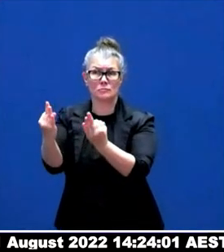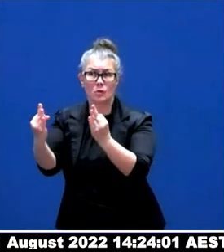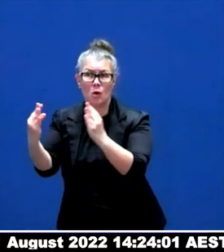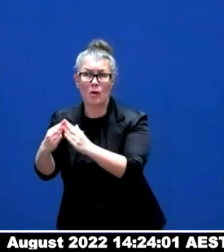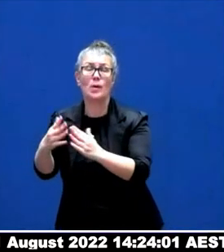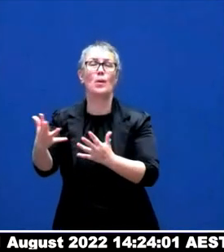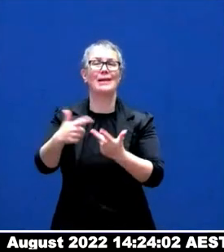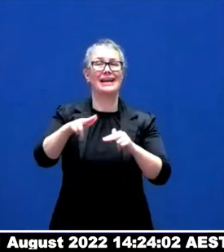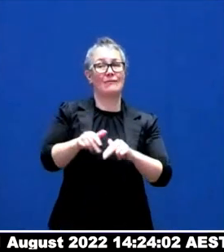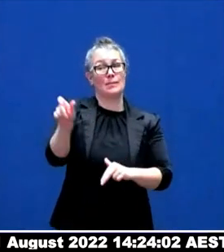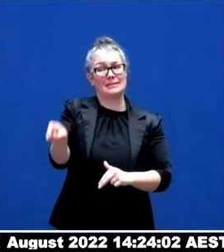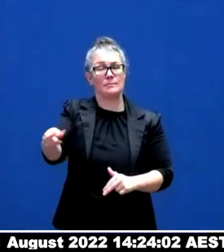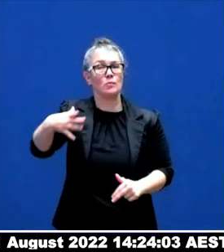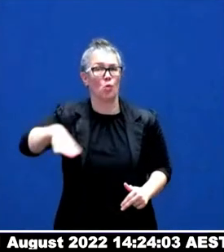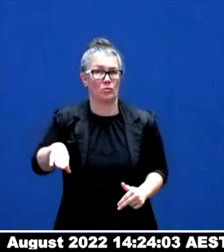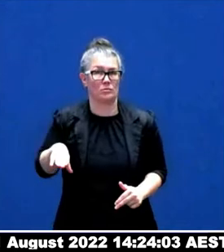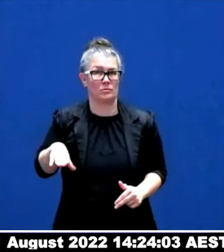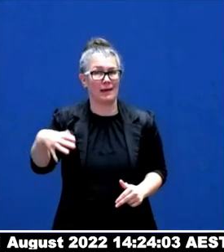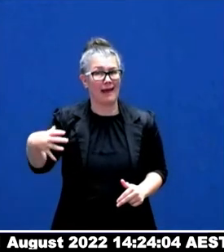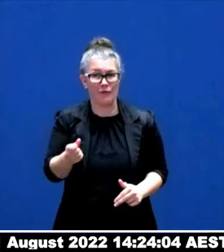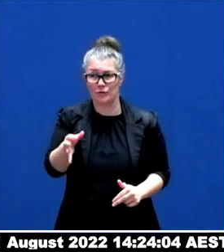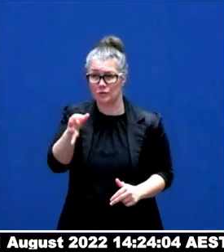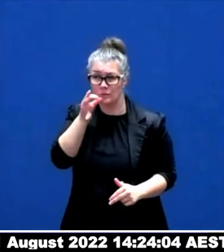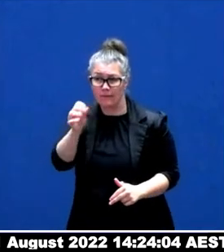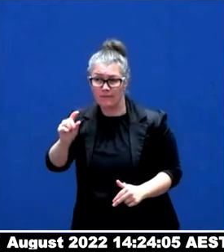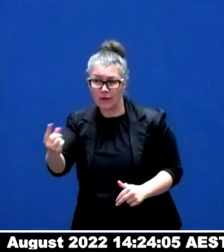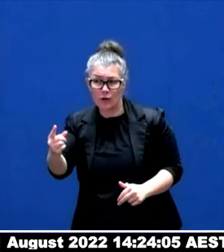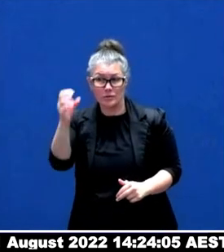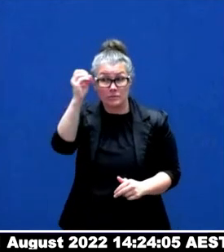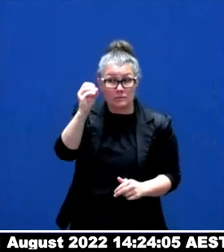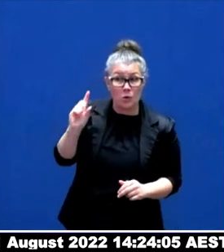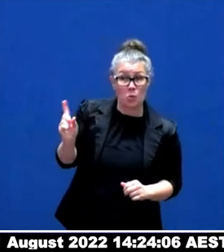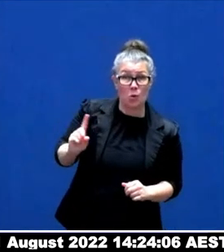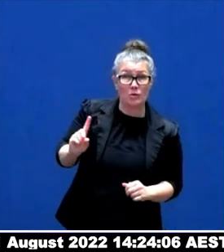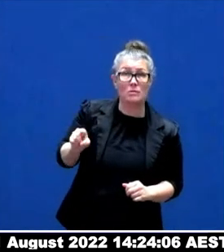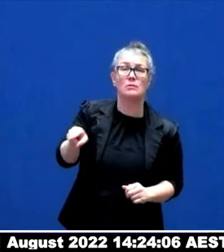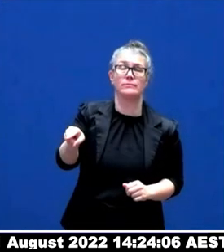We have to take the participant's opinion into account for choice and control.